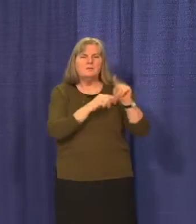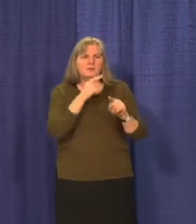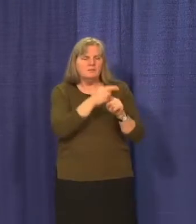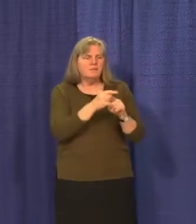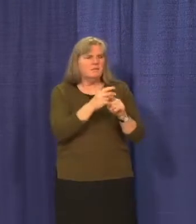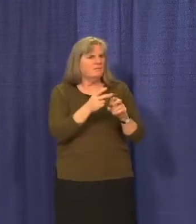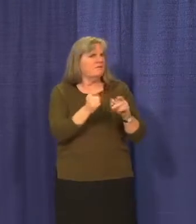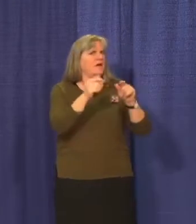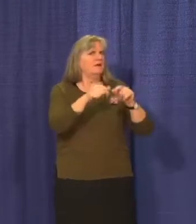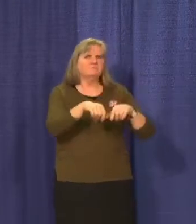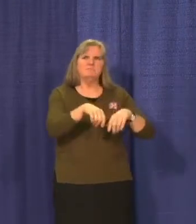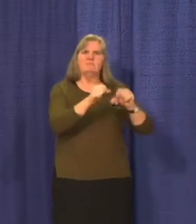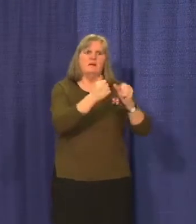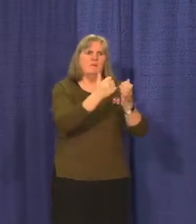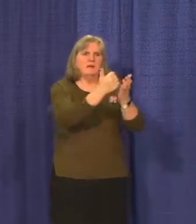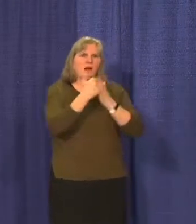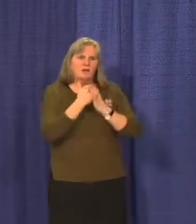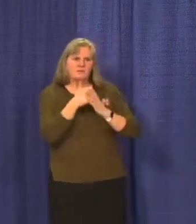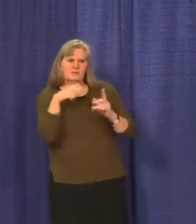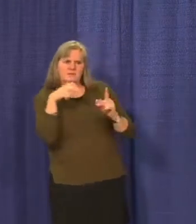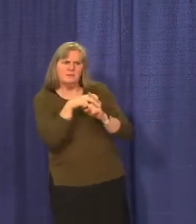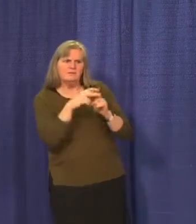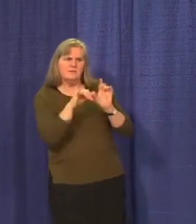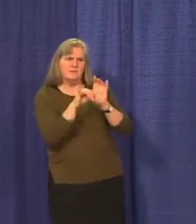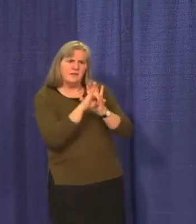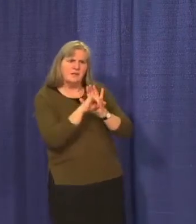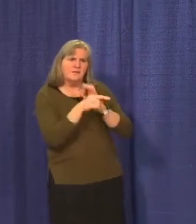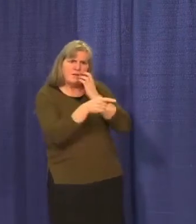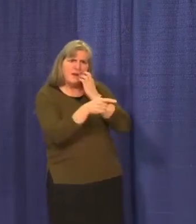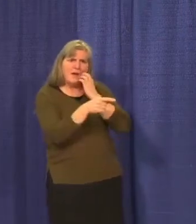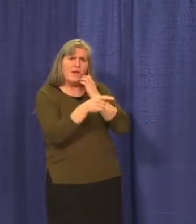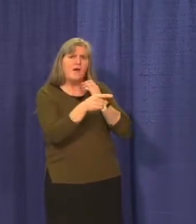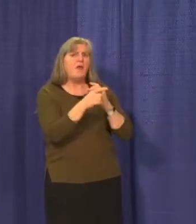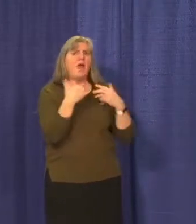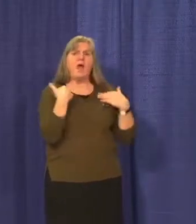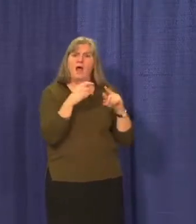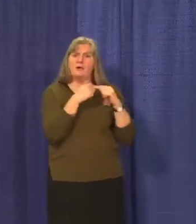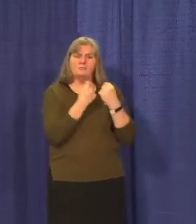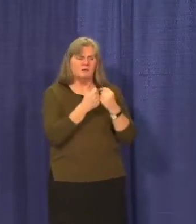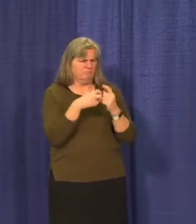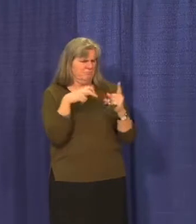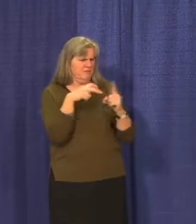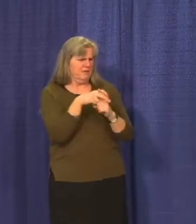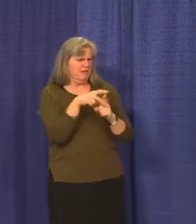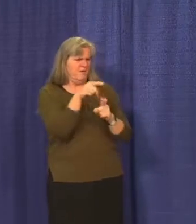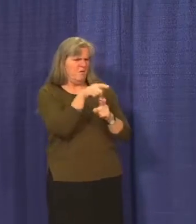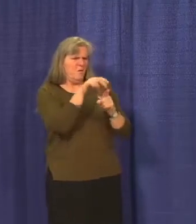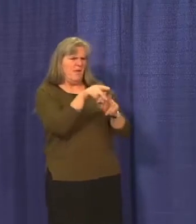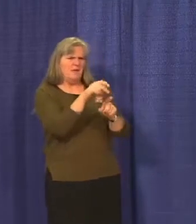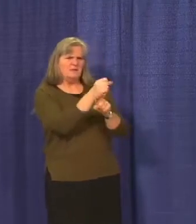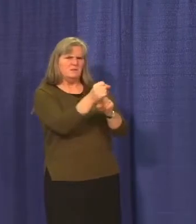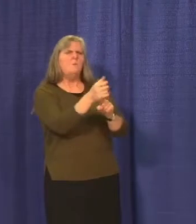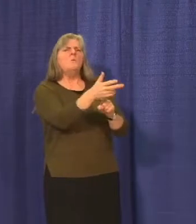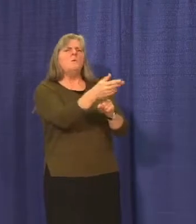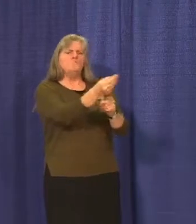and took quick action to help us. sorry, who took quick action to help us identify this